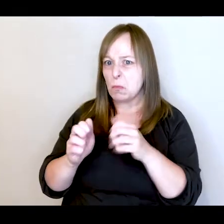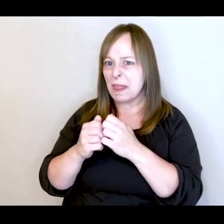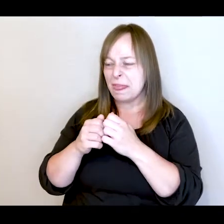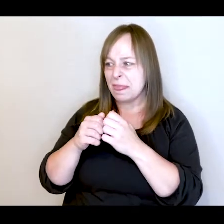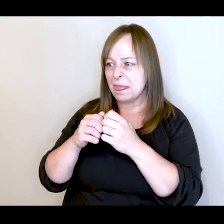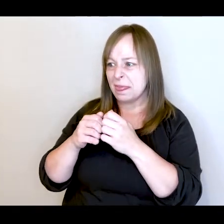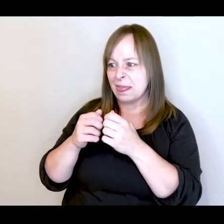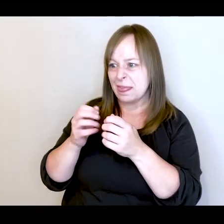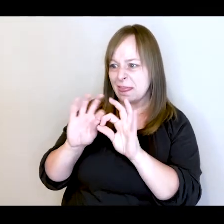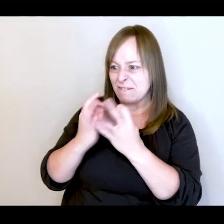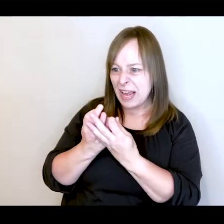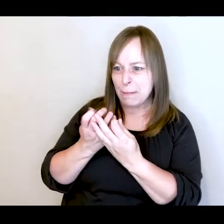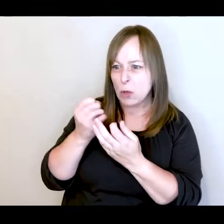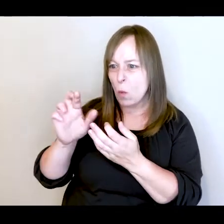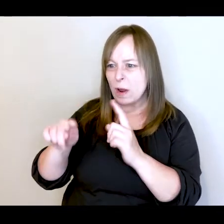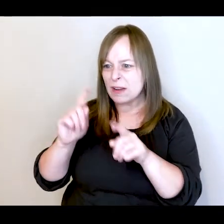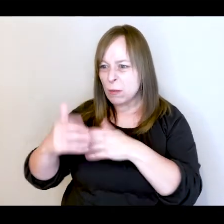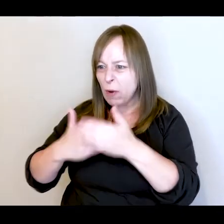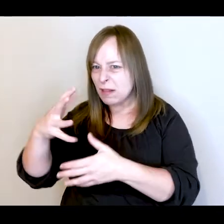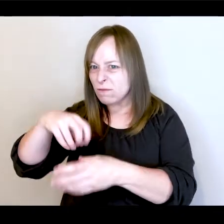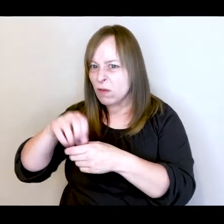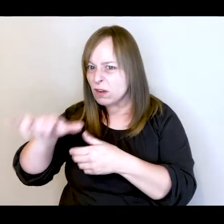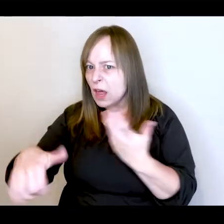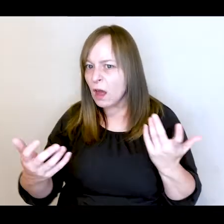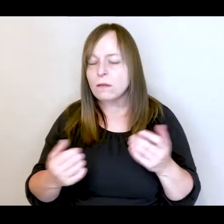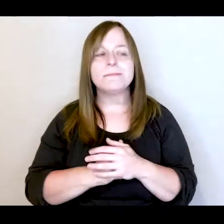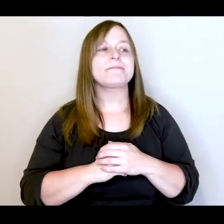through the family or does that go through a different process?